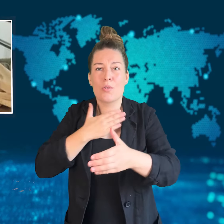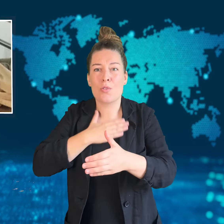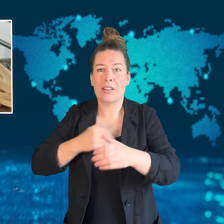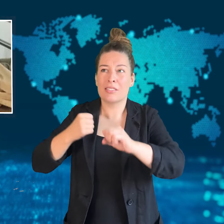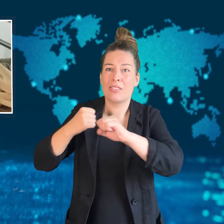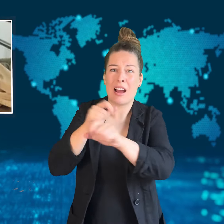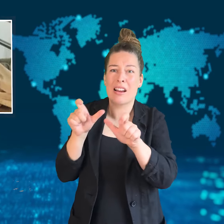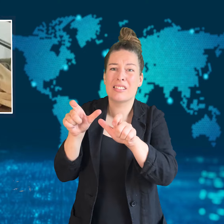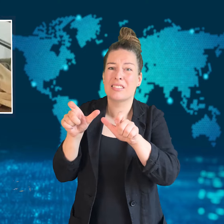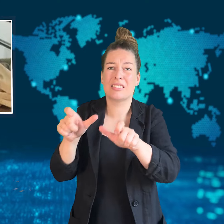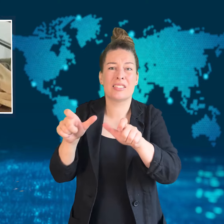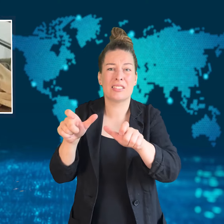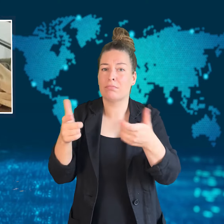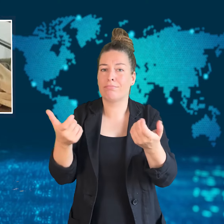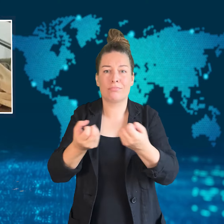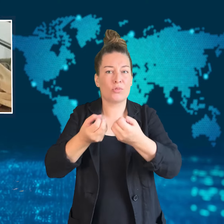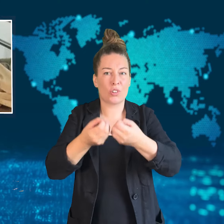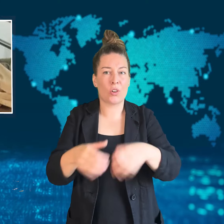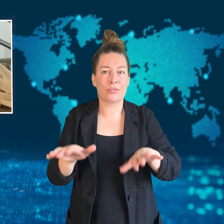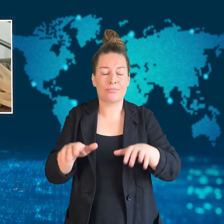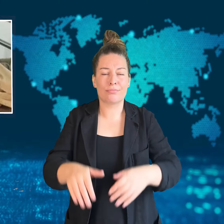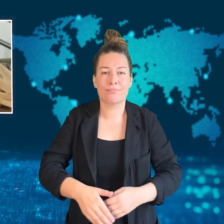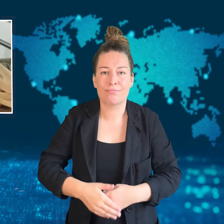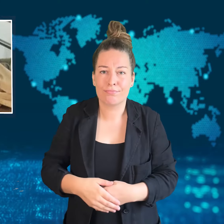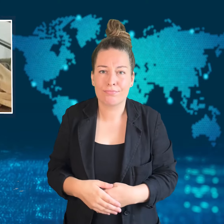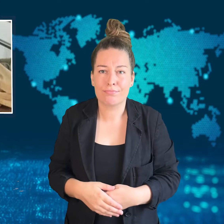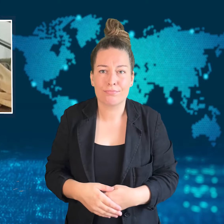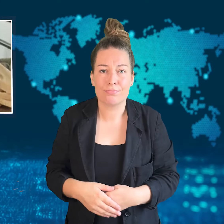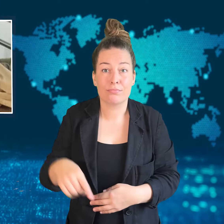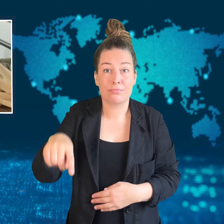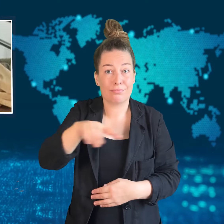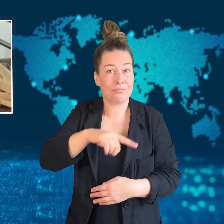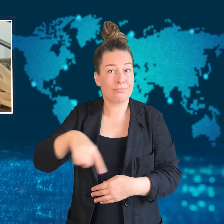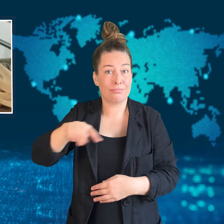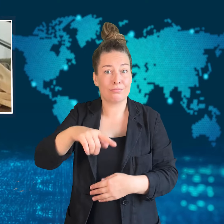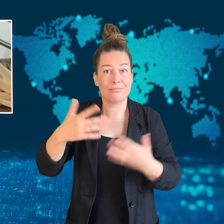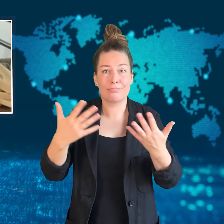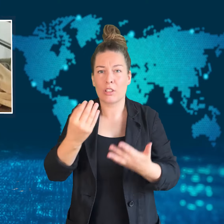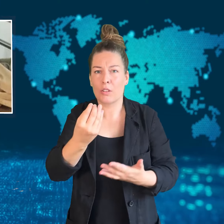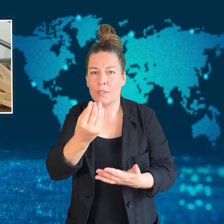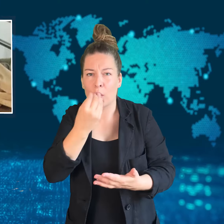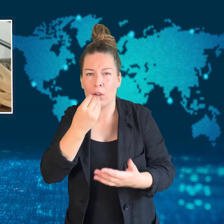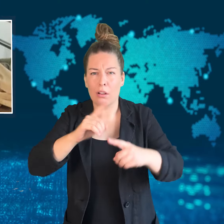The cost of basic food and other products has sky-rocketed.